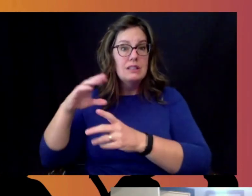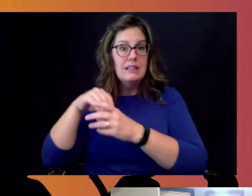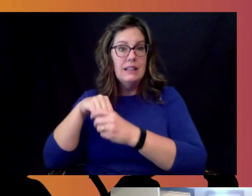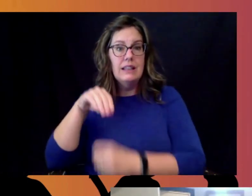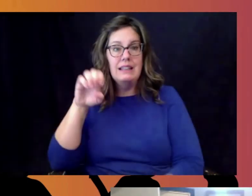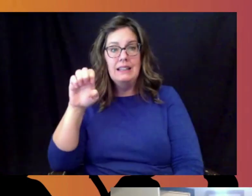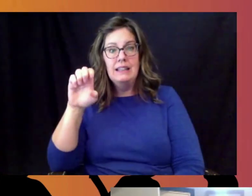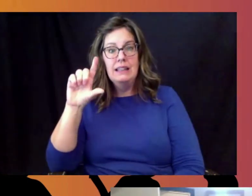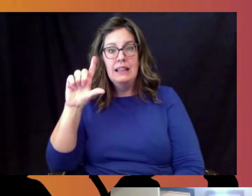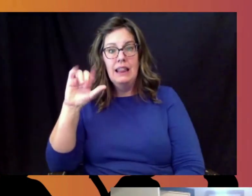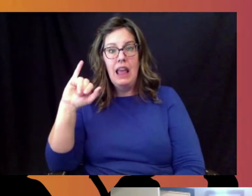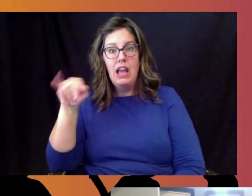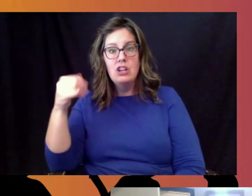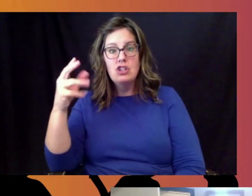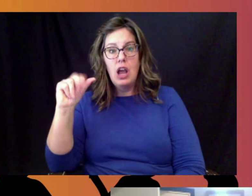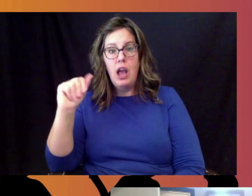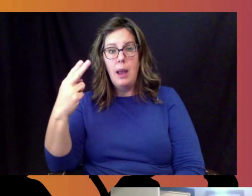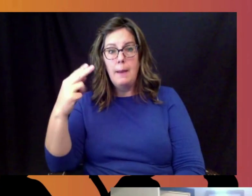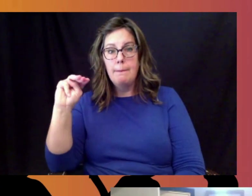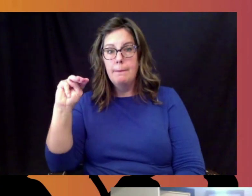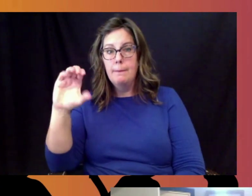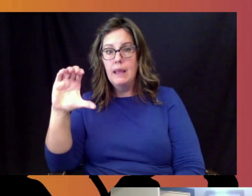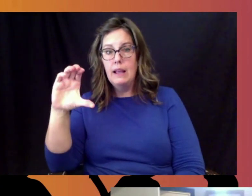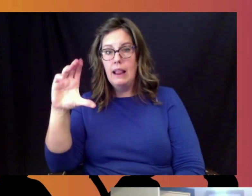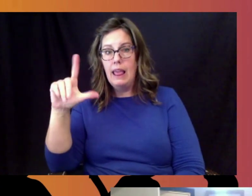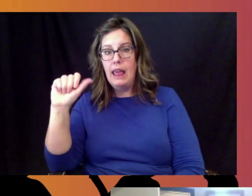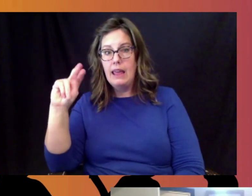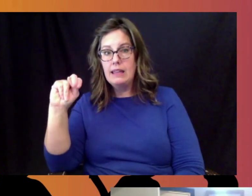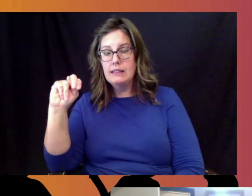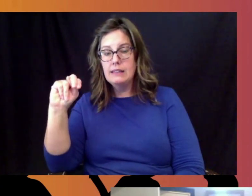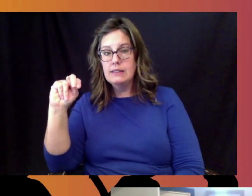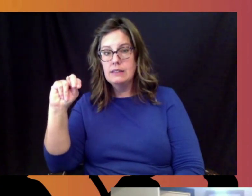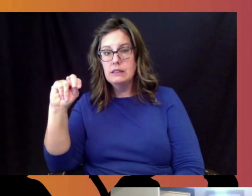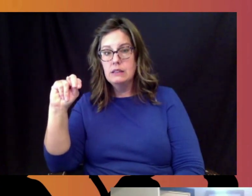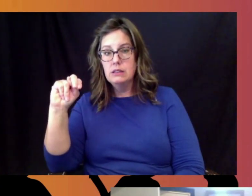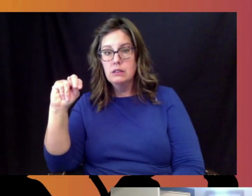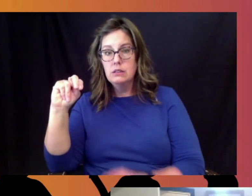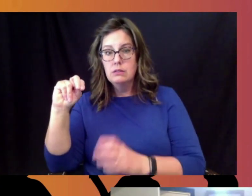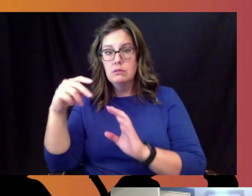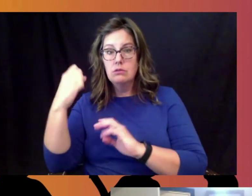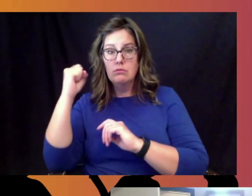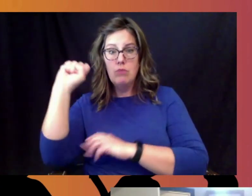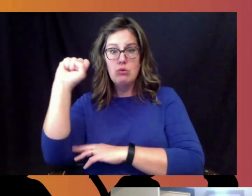we have always wanted to think beyond um the streets because that's not accessible for everyone